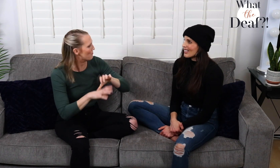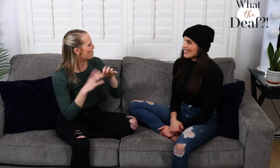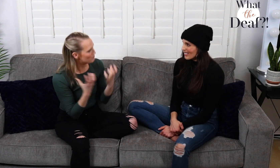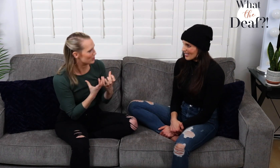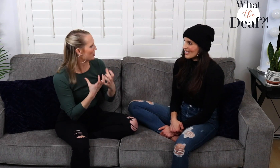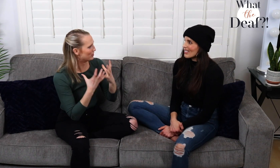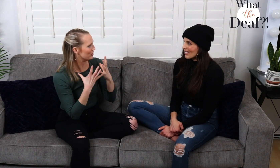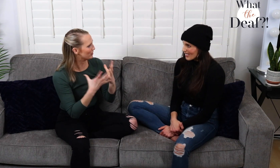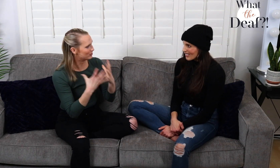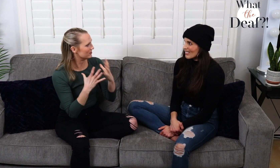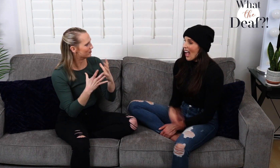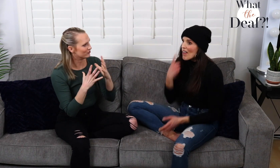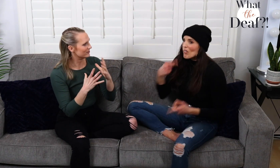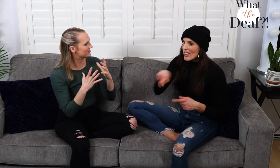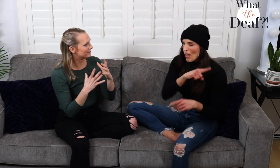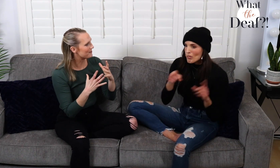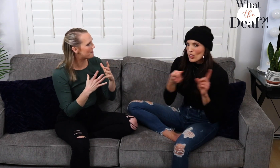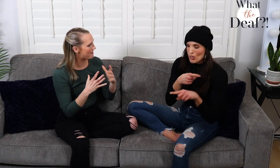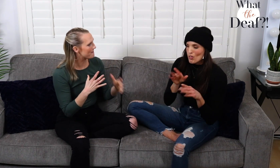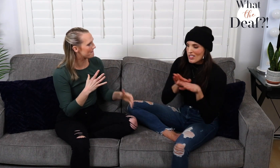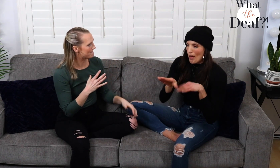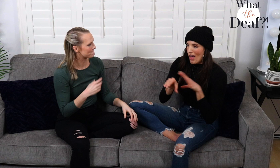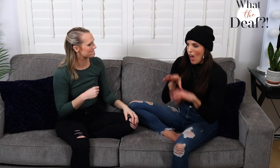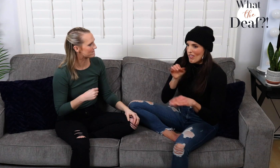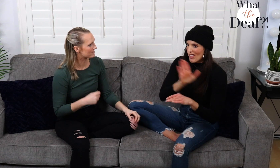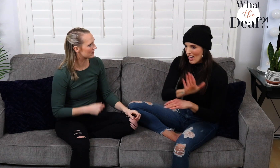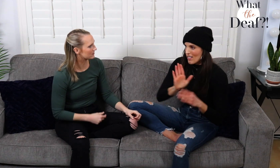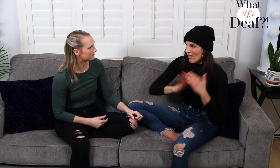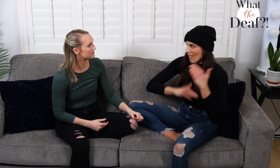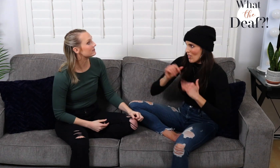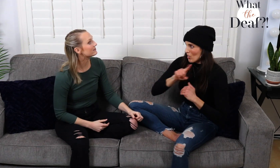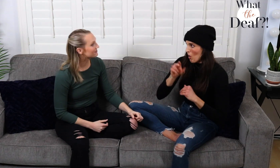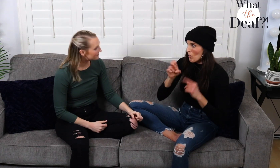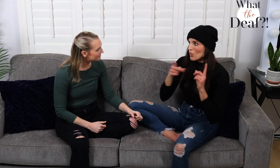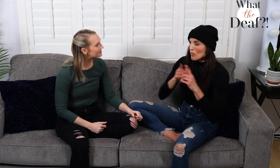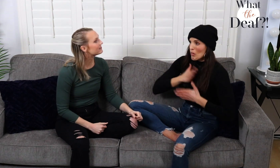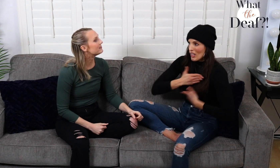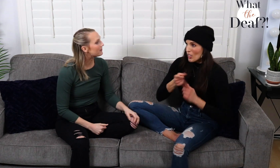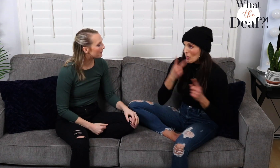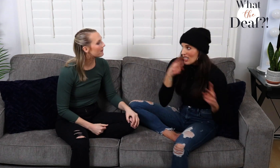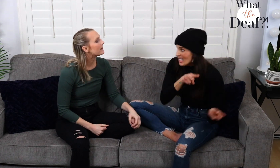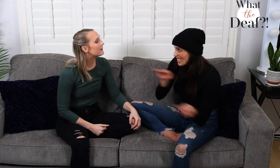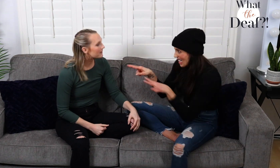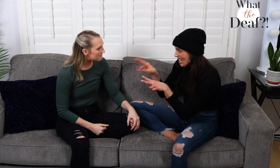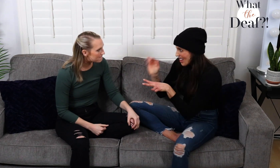meant the world. - And for them to step out of their comfort zone and for him to be willing to see